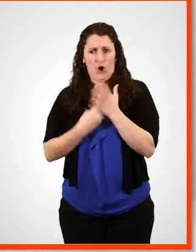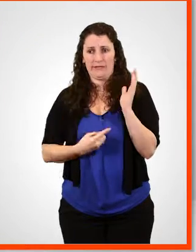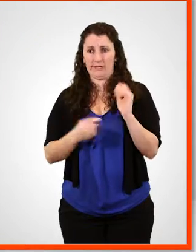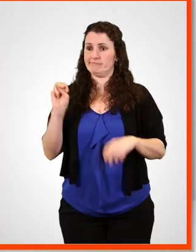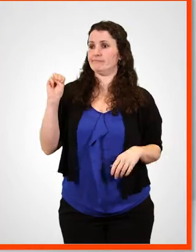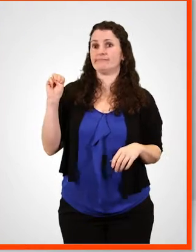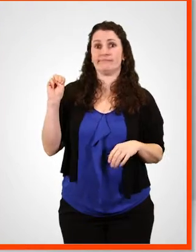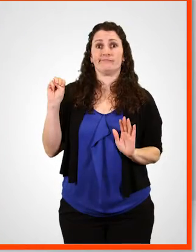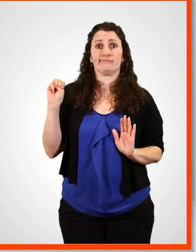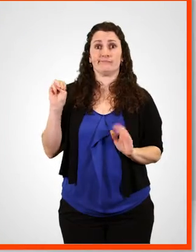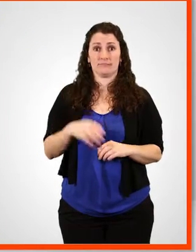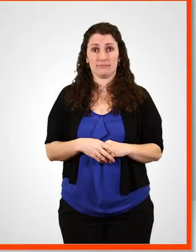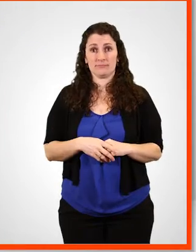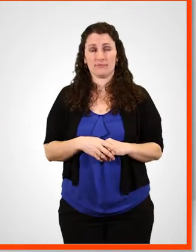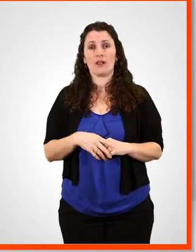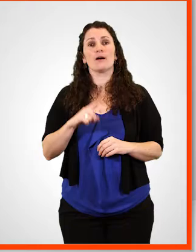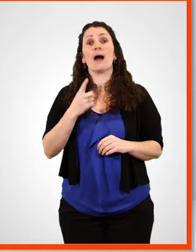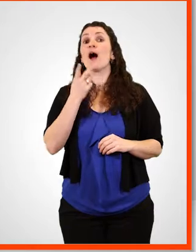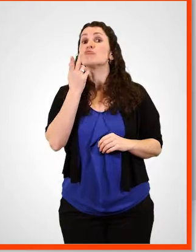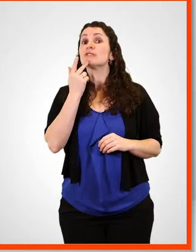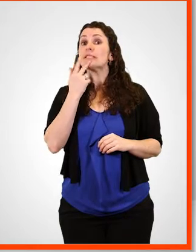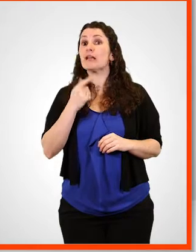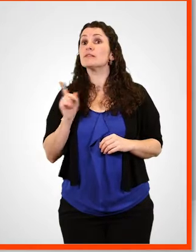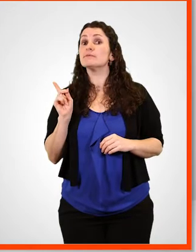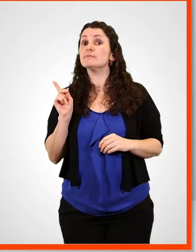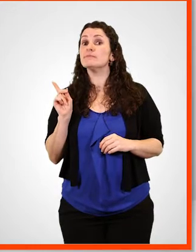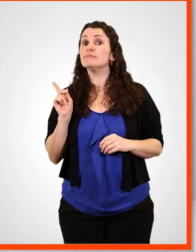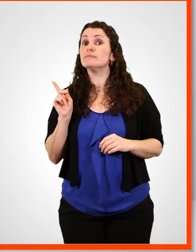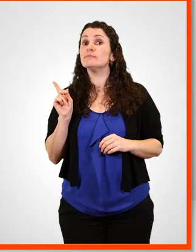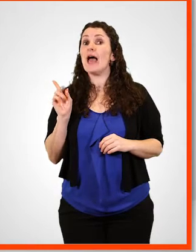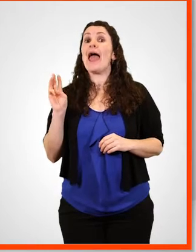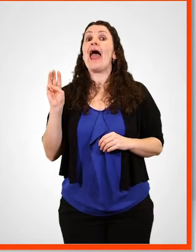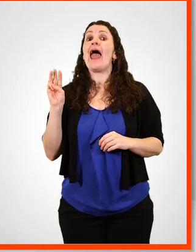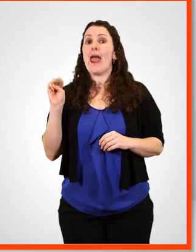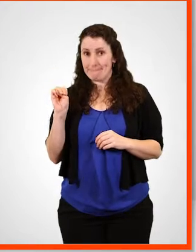Now, if I'm doing this hand shape along with saying "M"